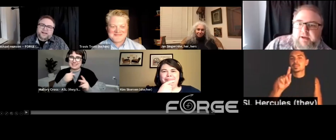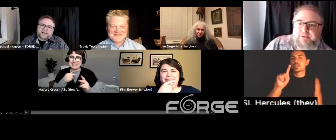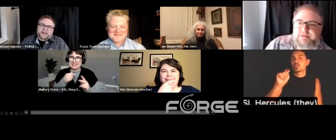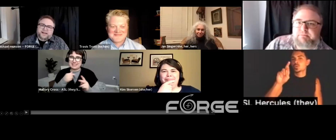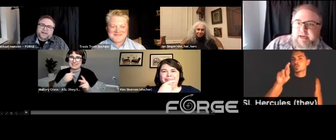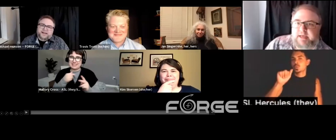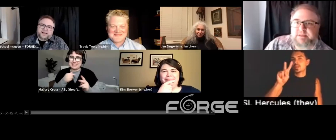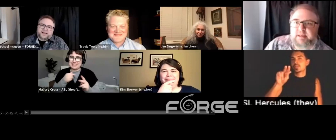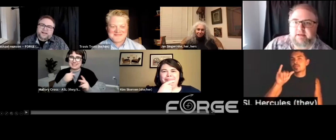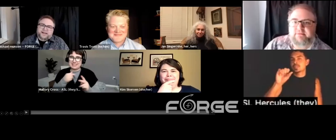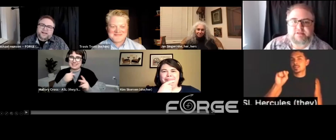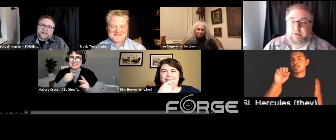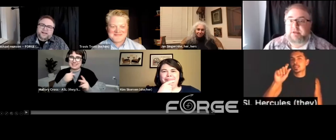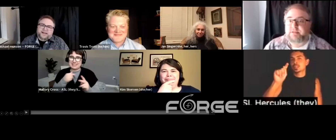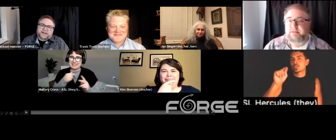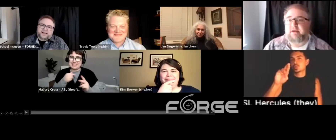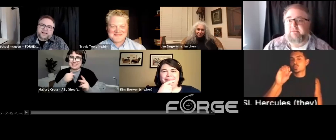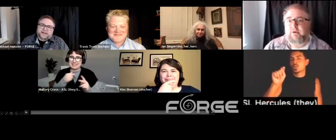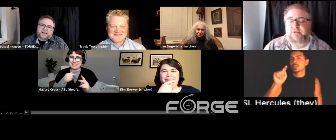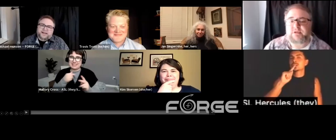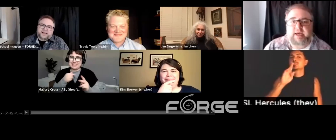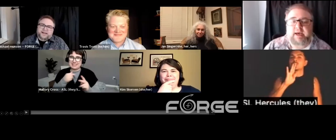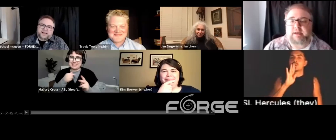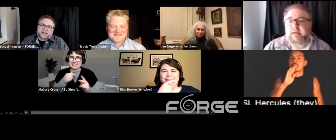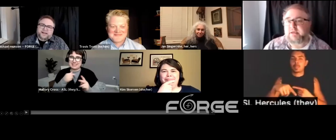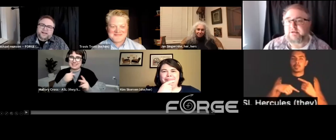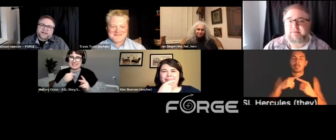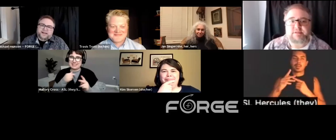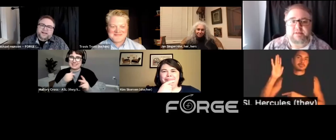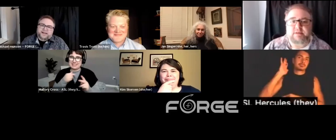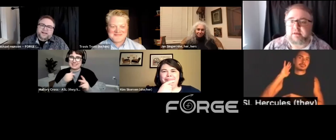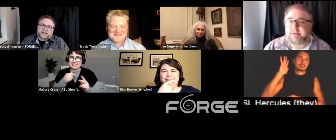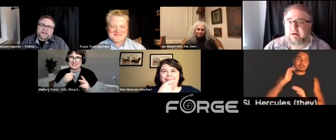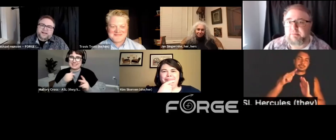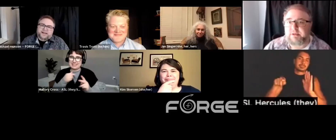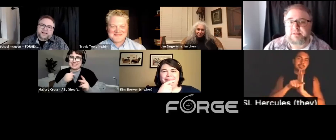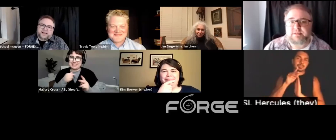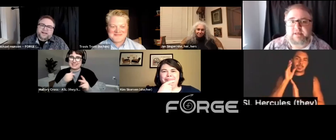about some past negative experiences that folks have had. Travis is a therapist